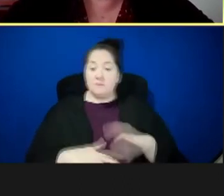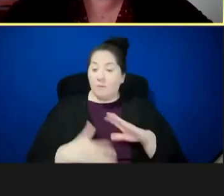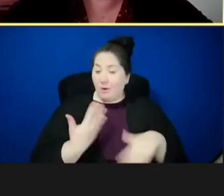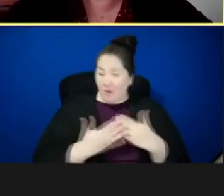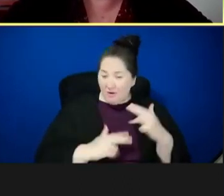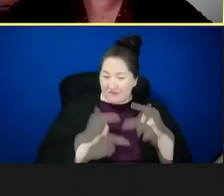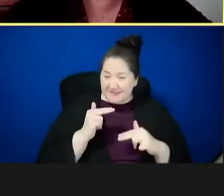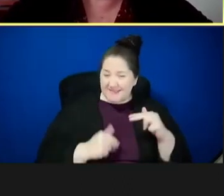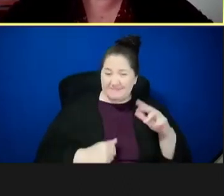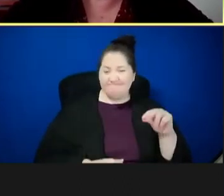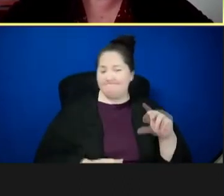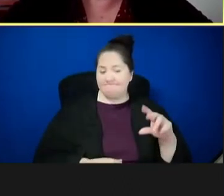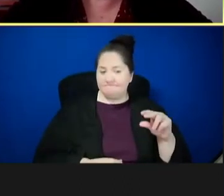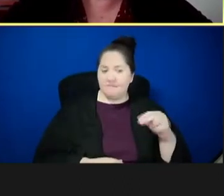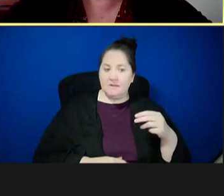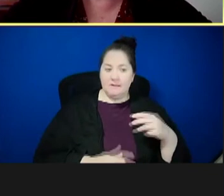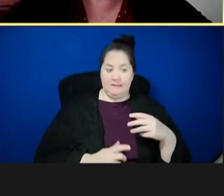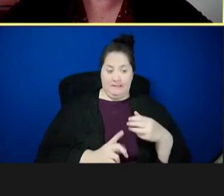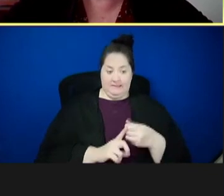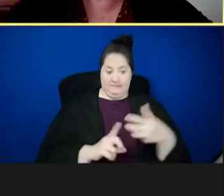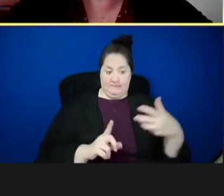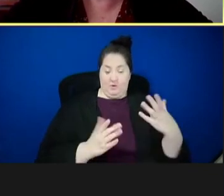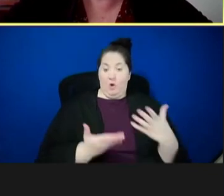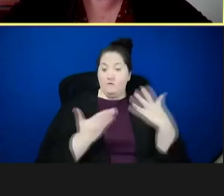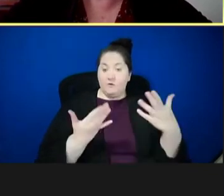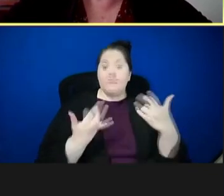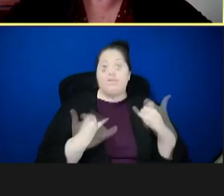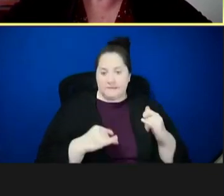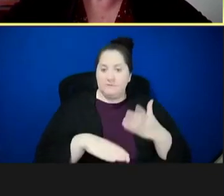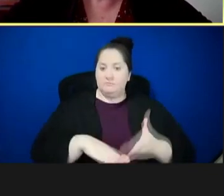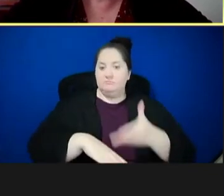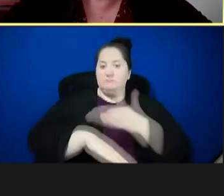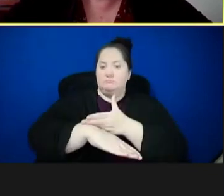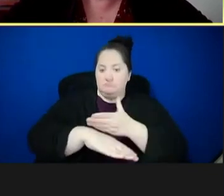and just expanding the offerings could do a lot to increase rates.